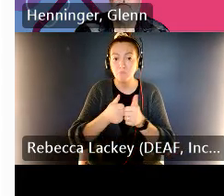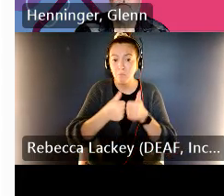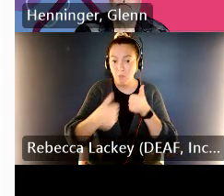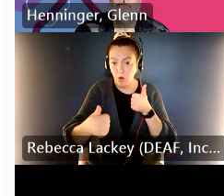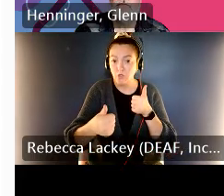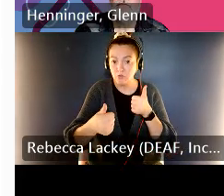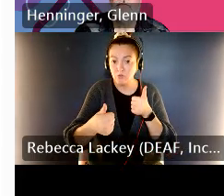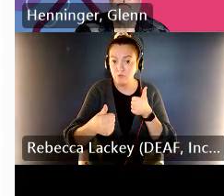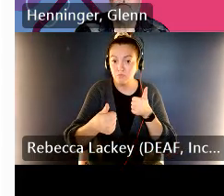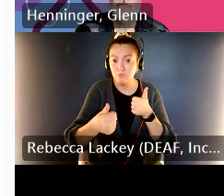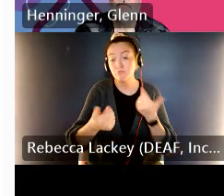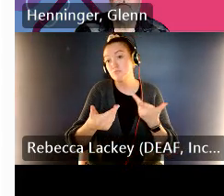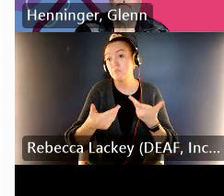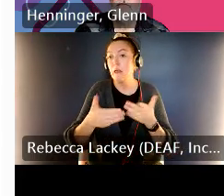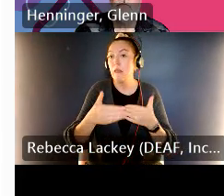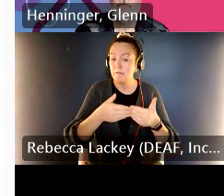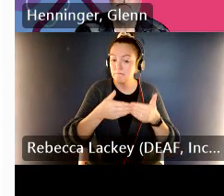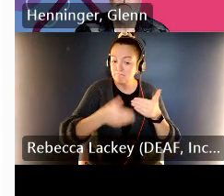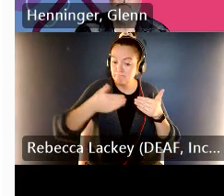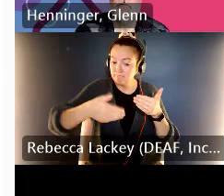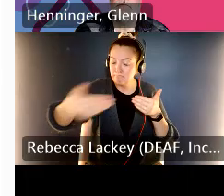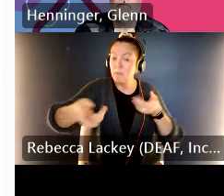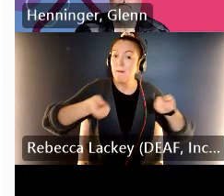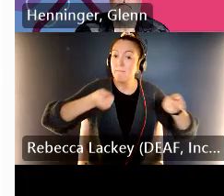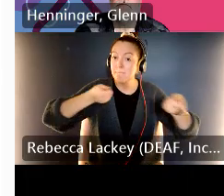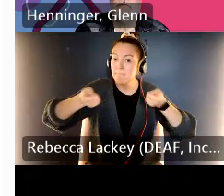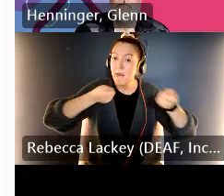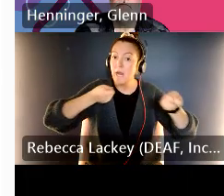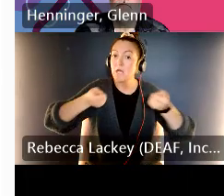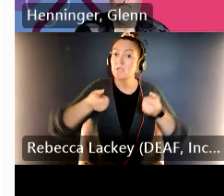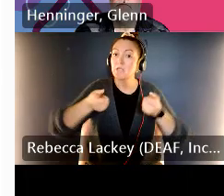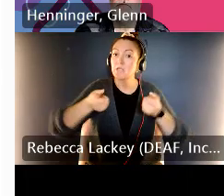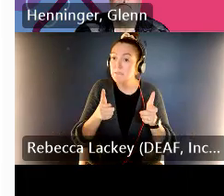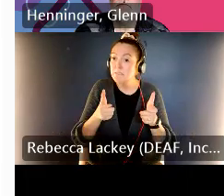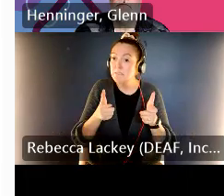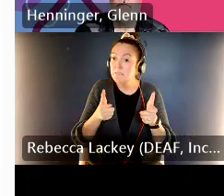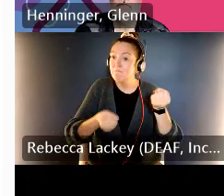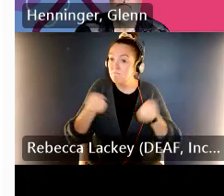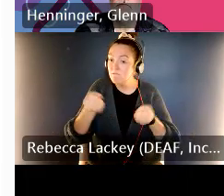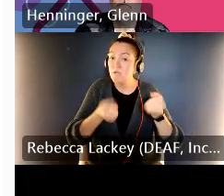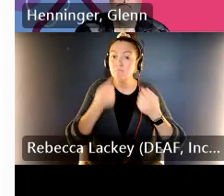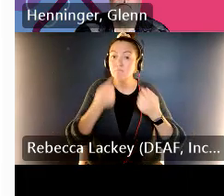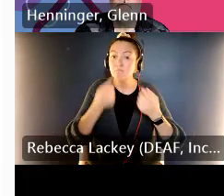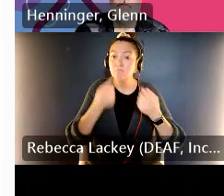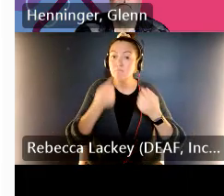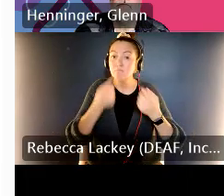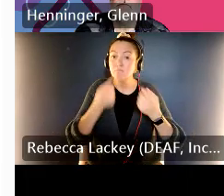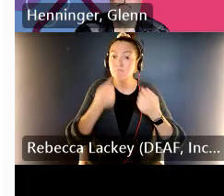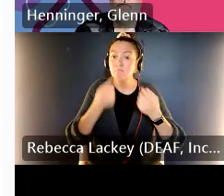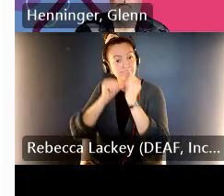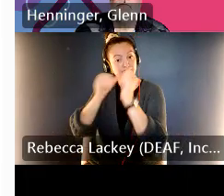This spacing helps manage the vehicle speeds effectively while maintaining